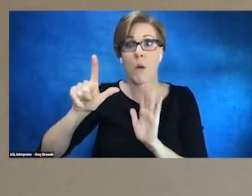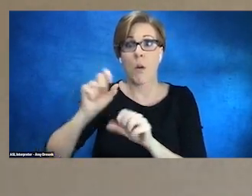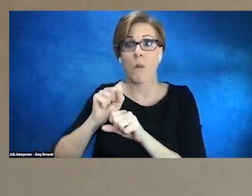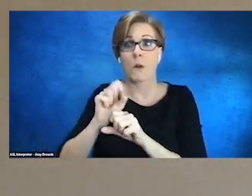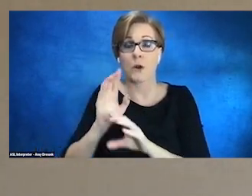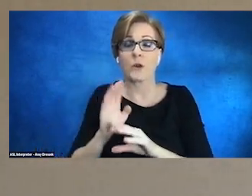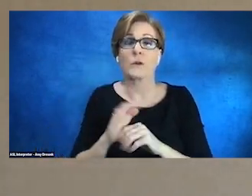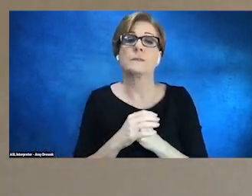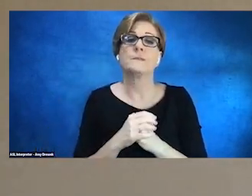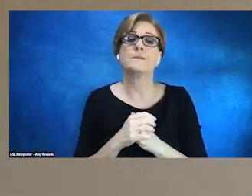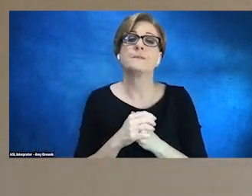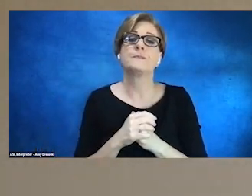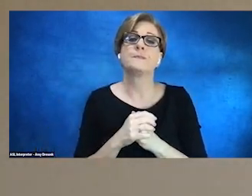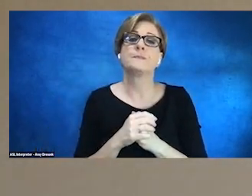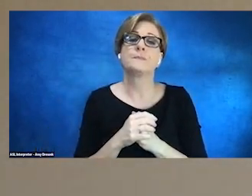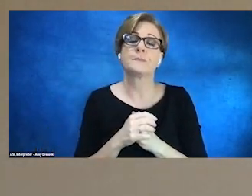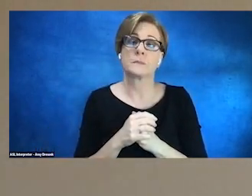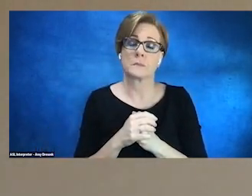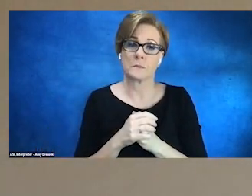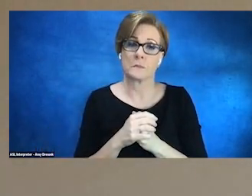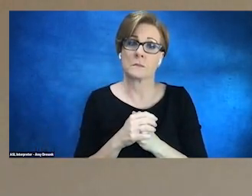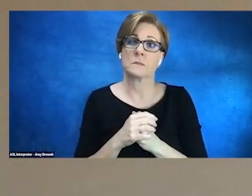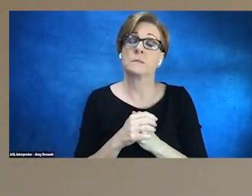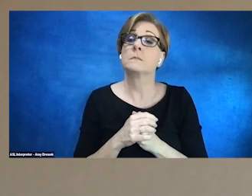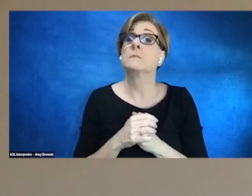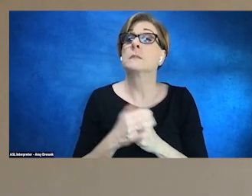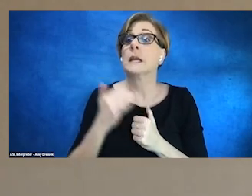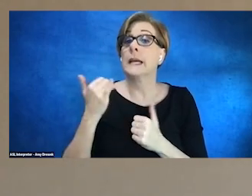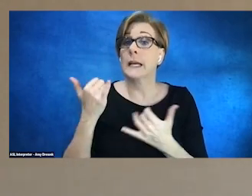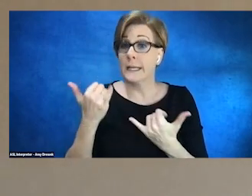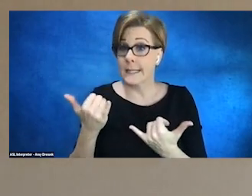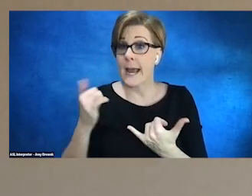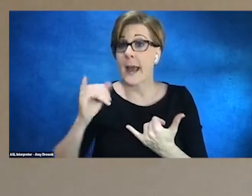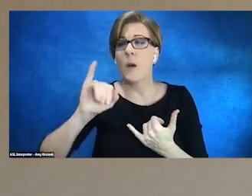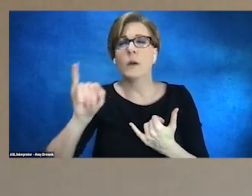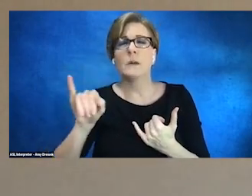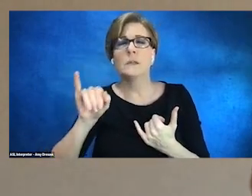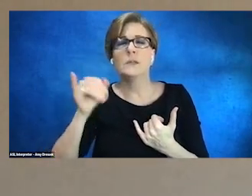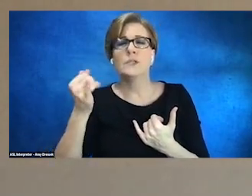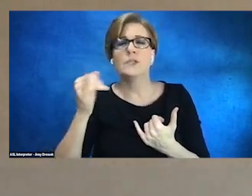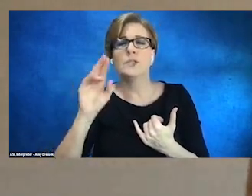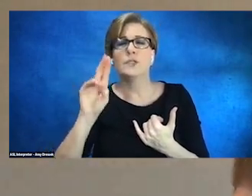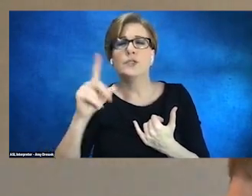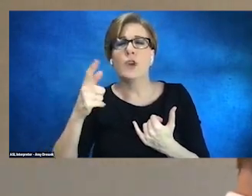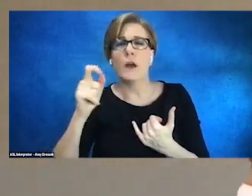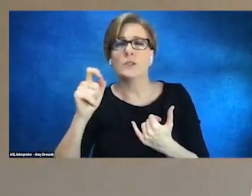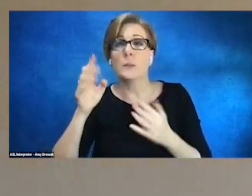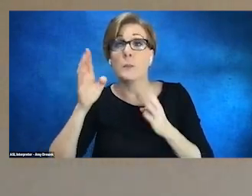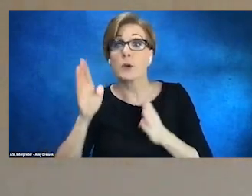restrict this is with through a badge so this badge access we're going to have our Judge; scan